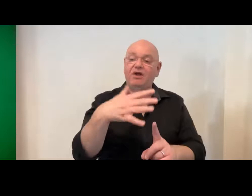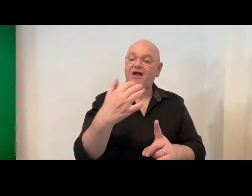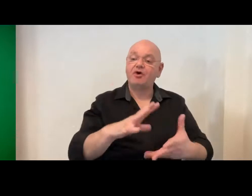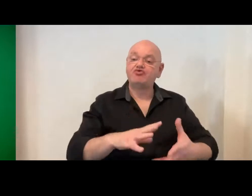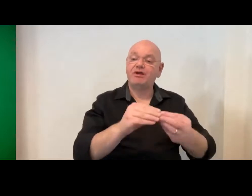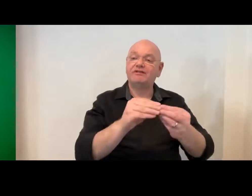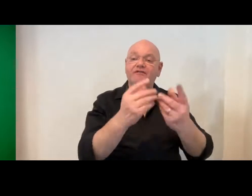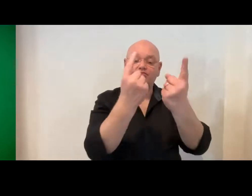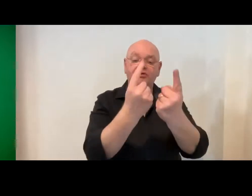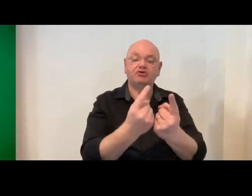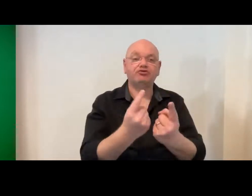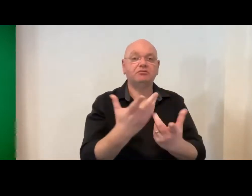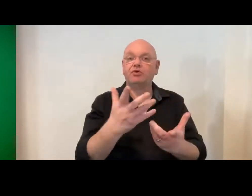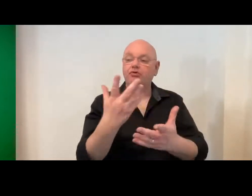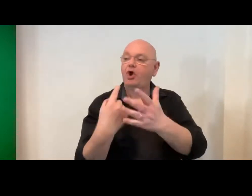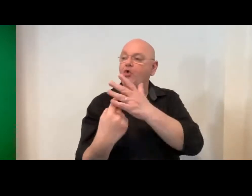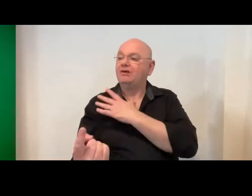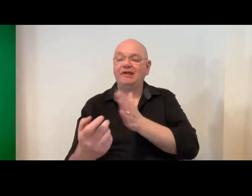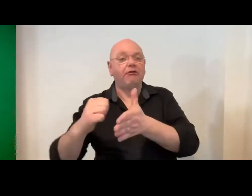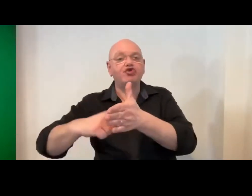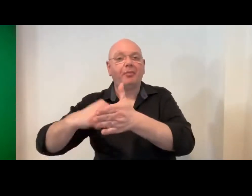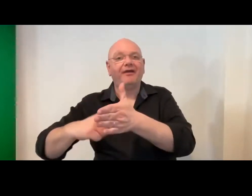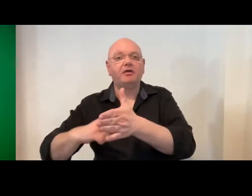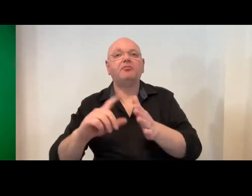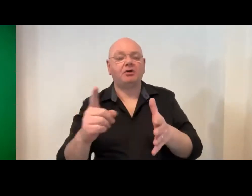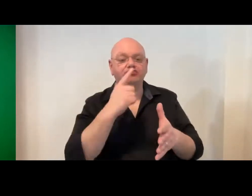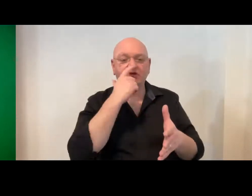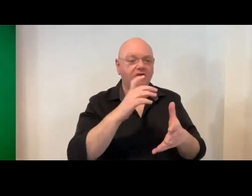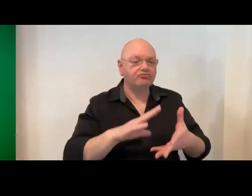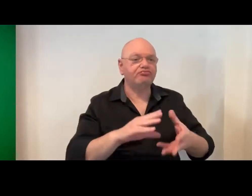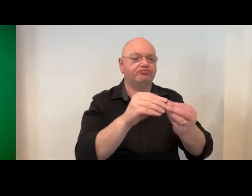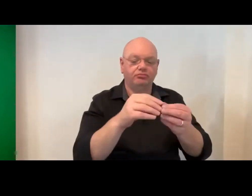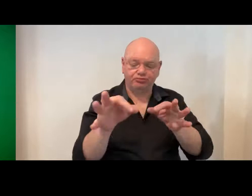been happening in Basildon. I think it is interesting to note the synergy across so